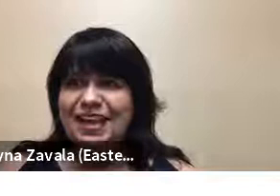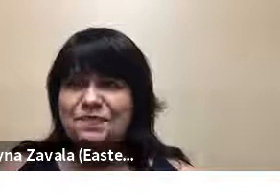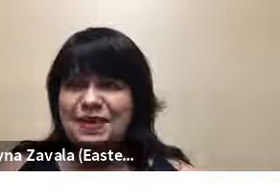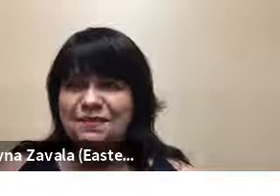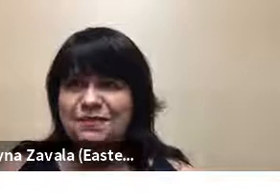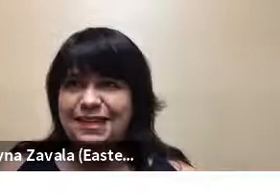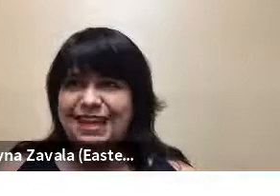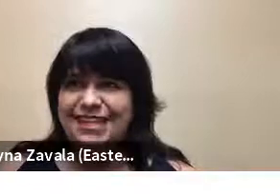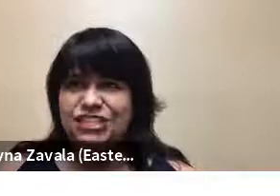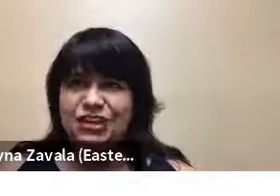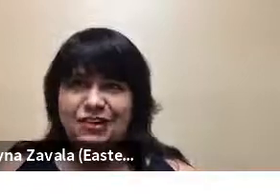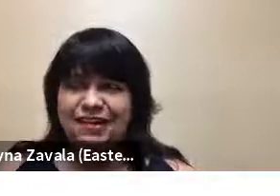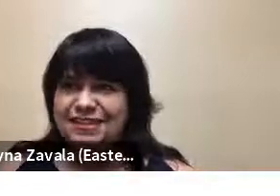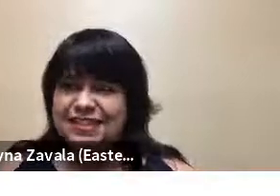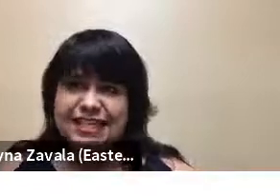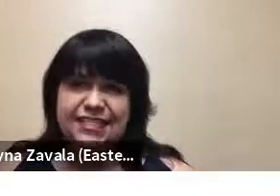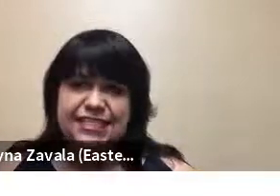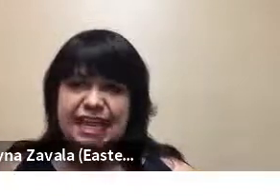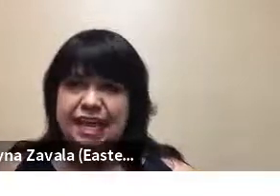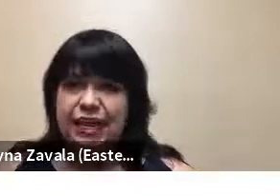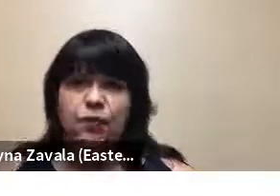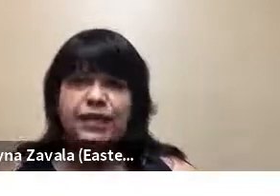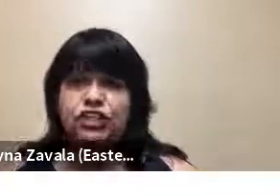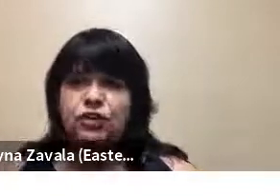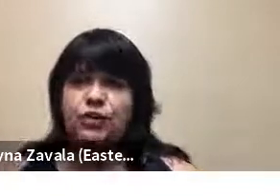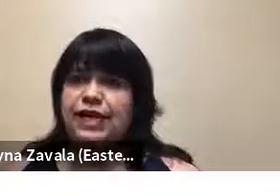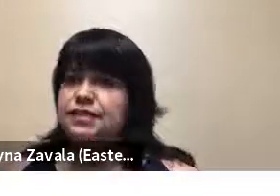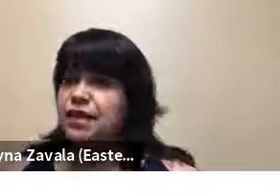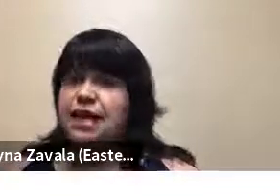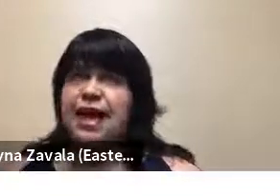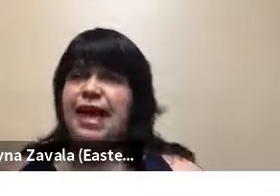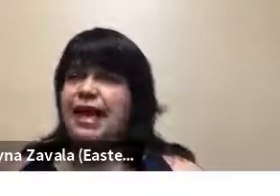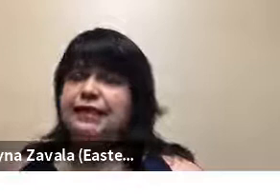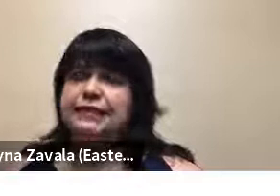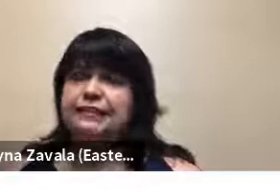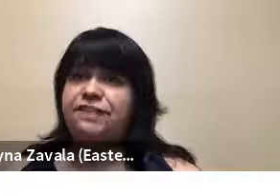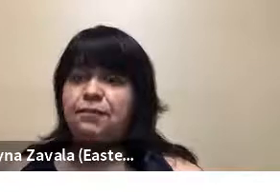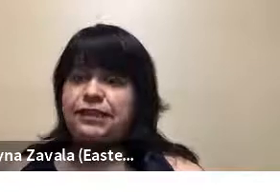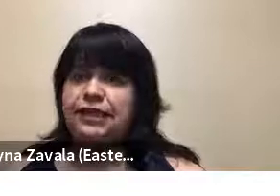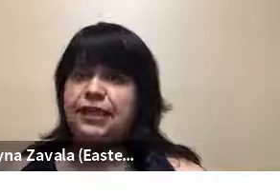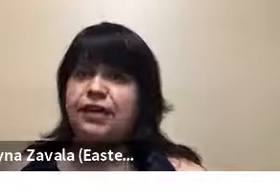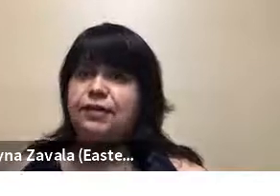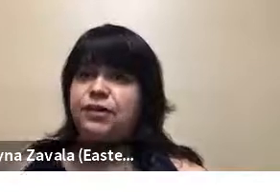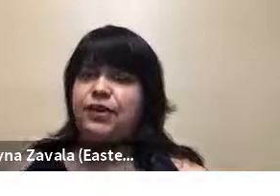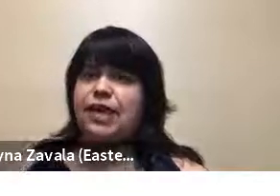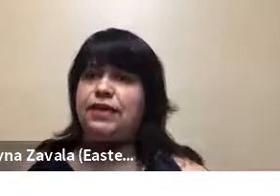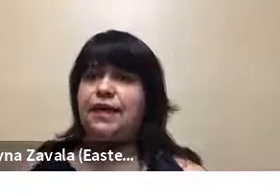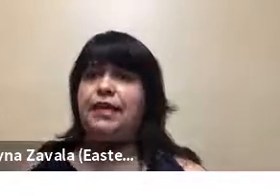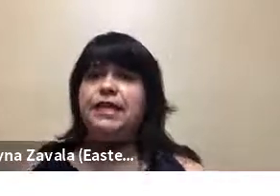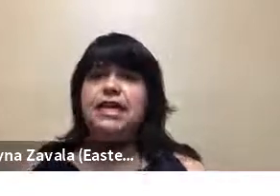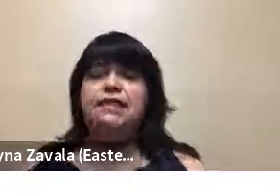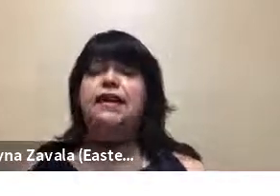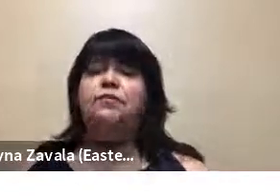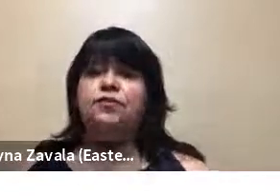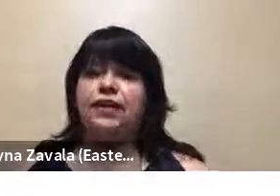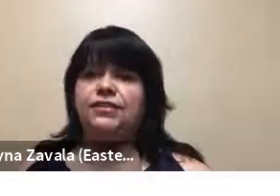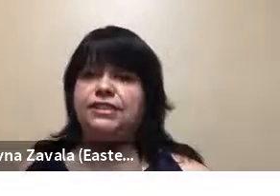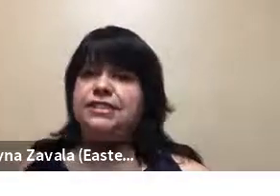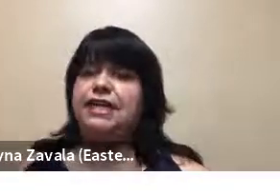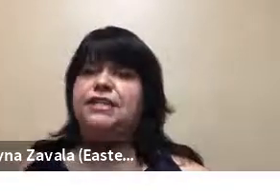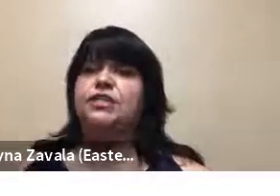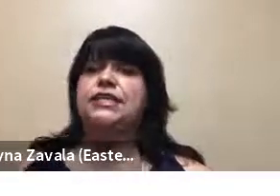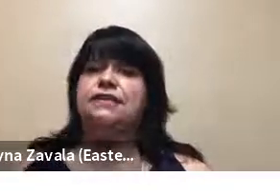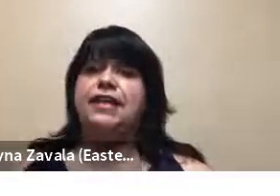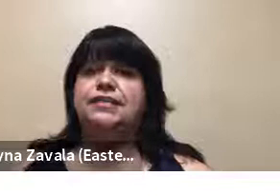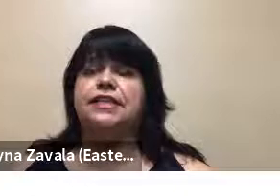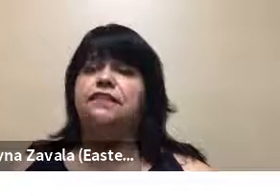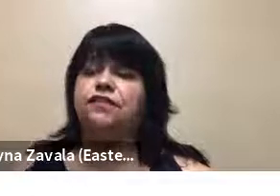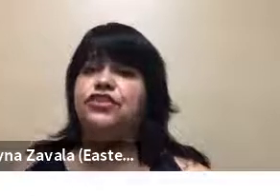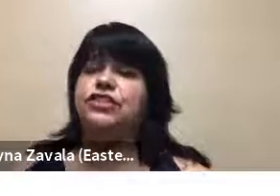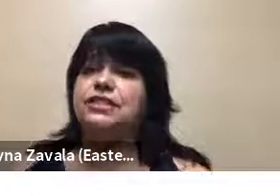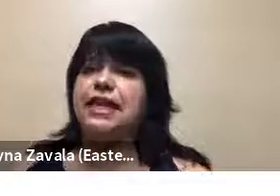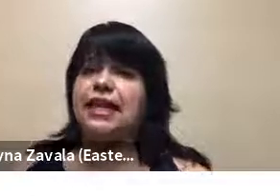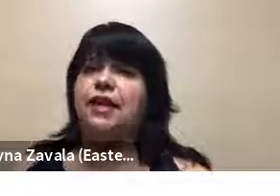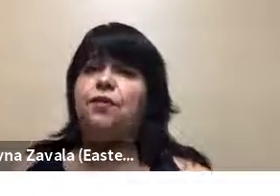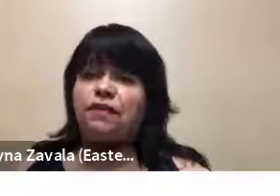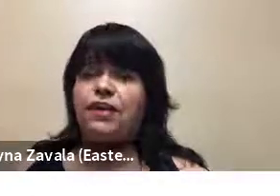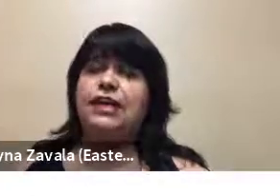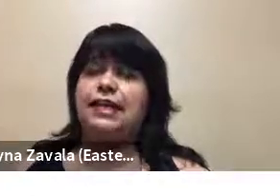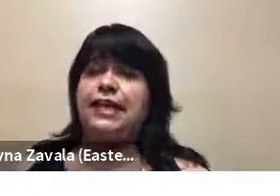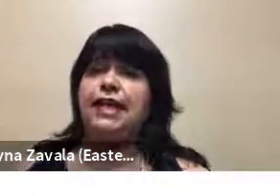Reyna Zavala (Easterseals): help everybody and share our successes, I wanted to share with you guys, I had a family here in imperial county that the care providers decided to take the vaccine, the first day of our clinic.